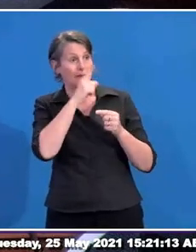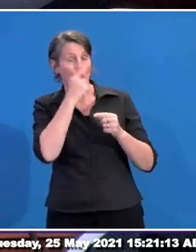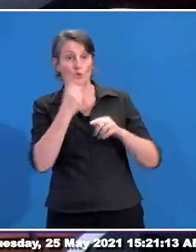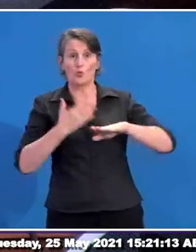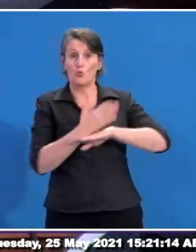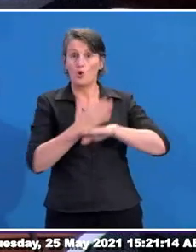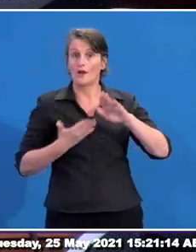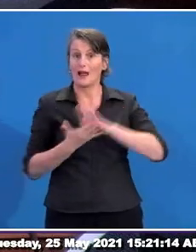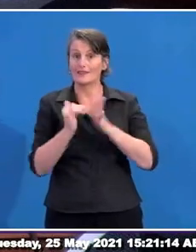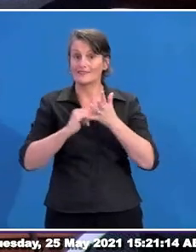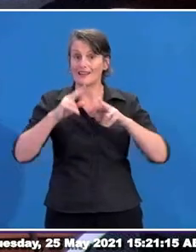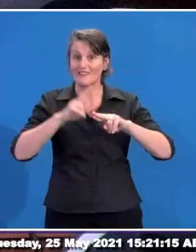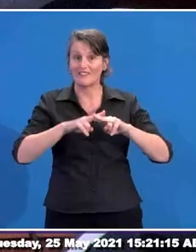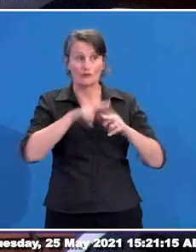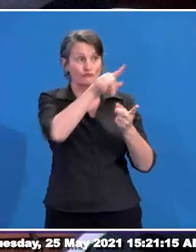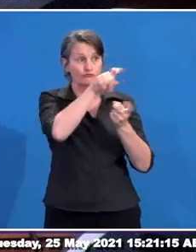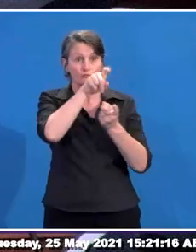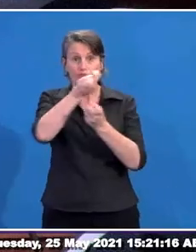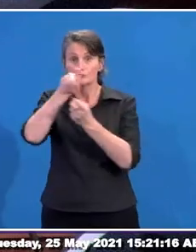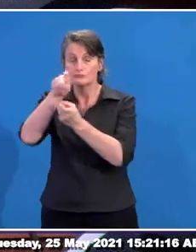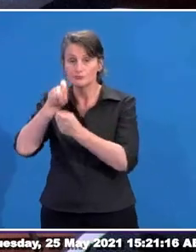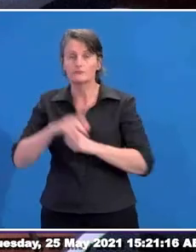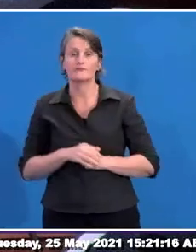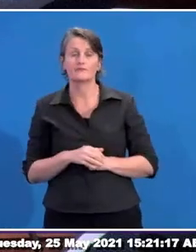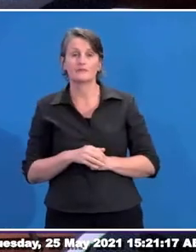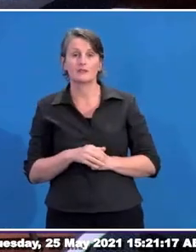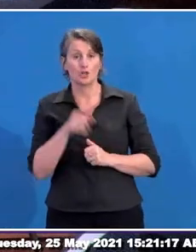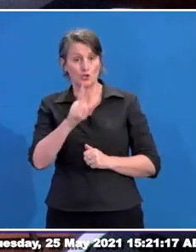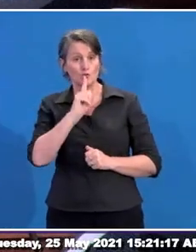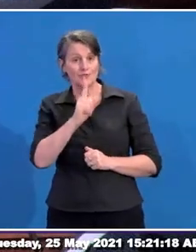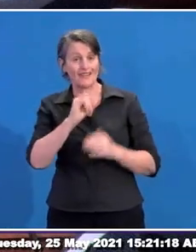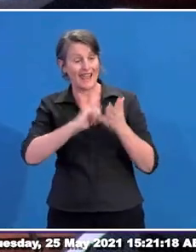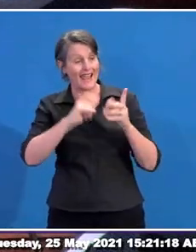and you say: SP1 was asked to confirm whether he had previously